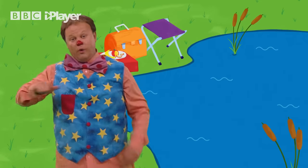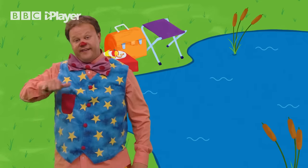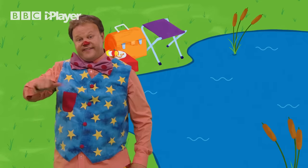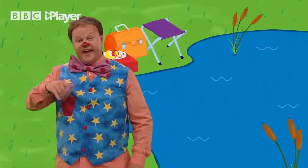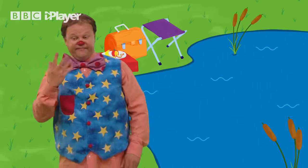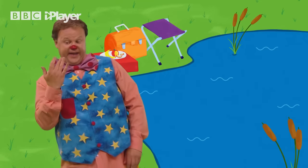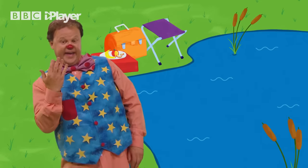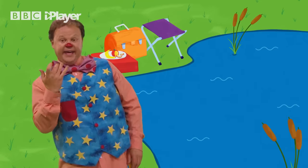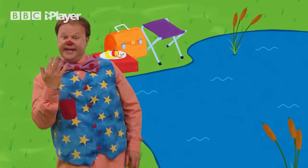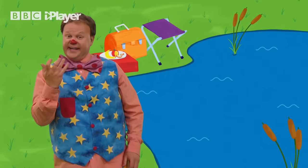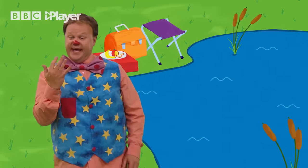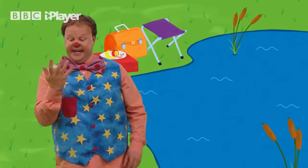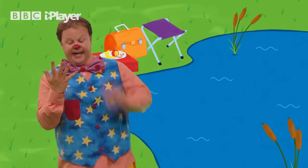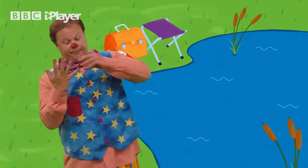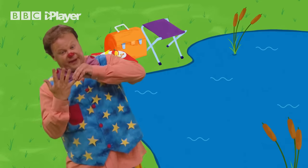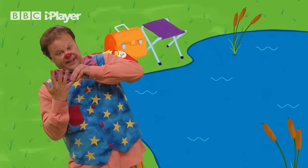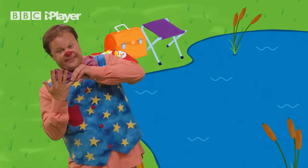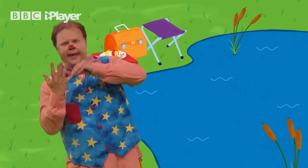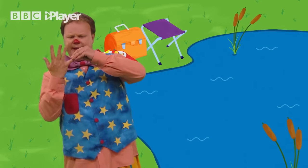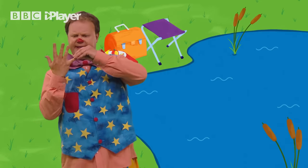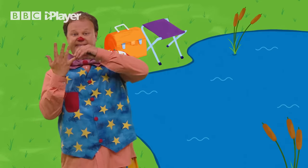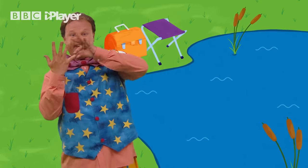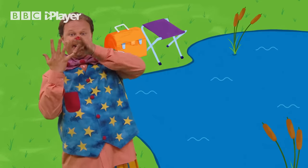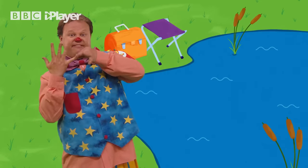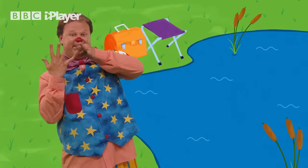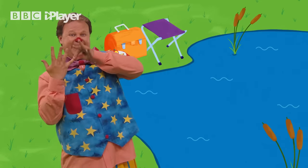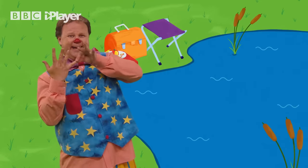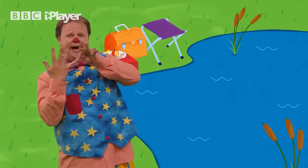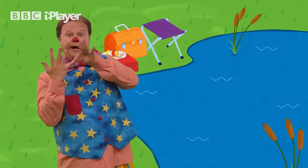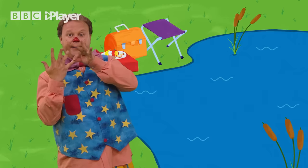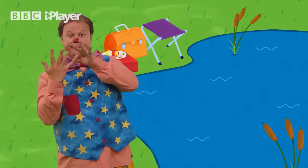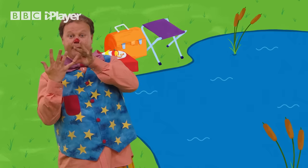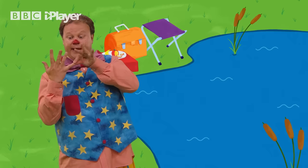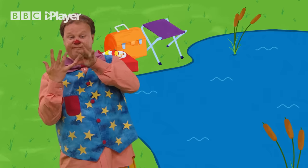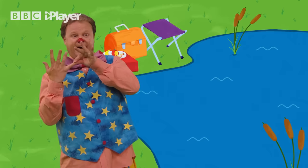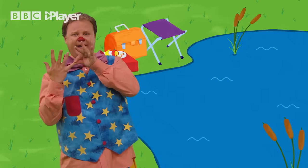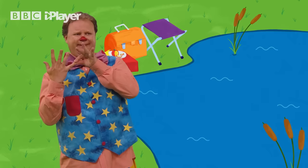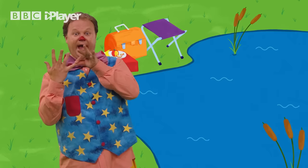which finger did it bite this little finger on my right